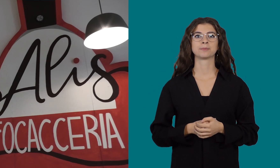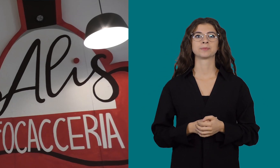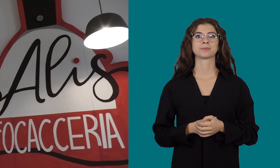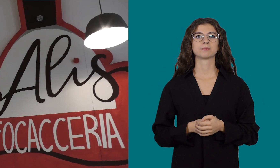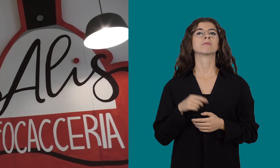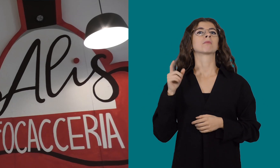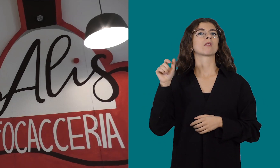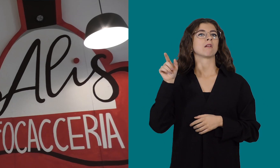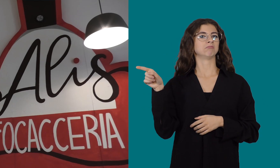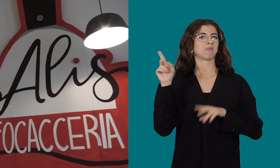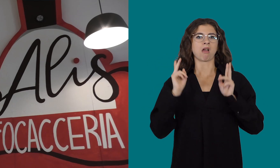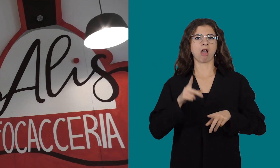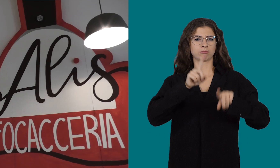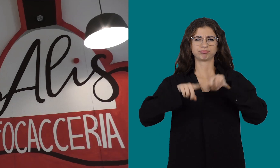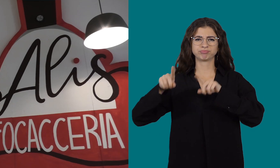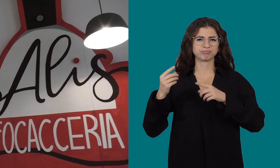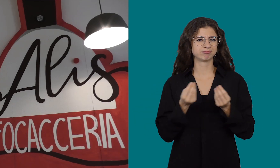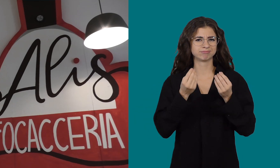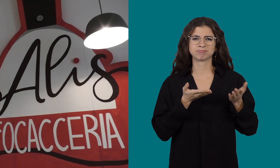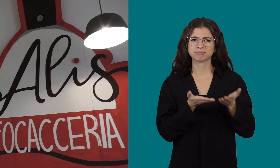Alice can do various things,